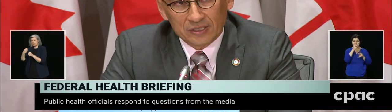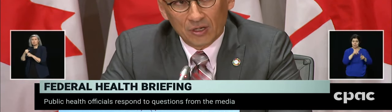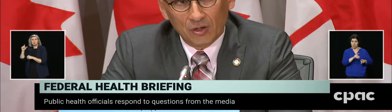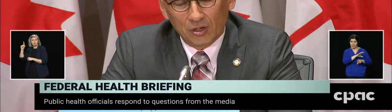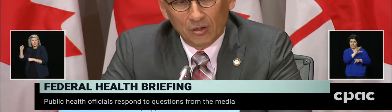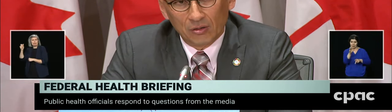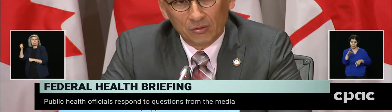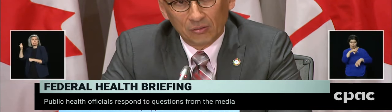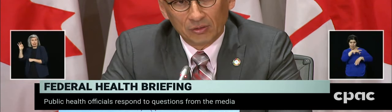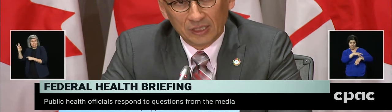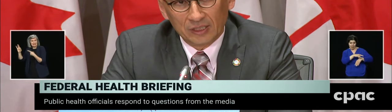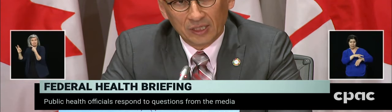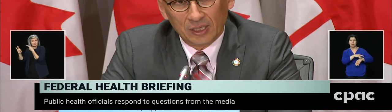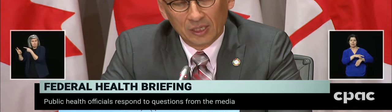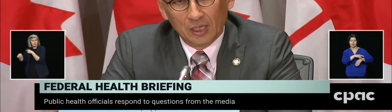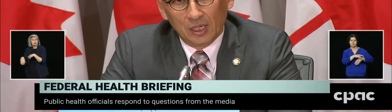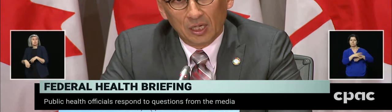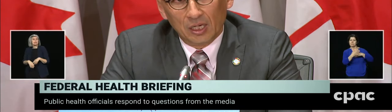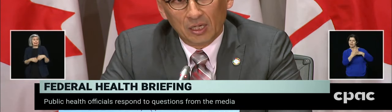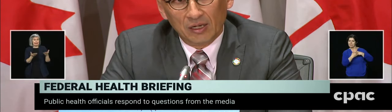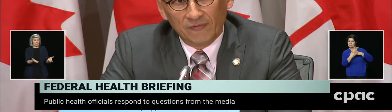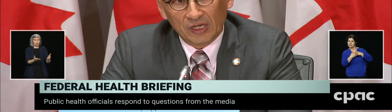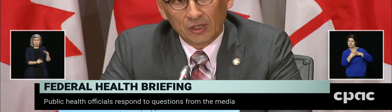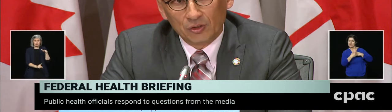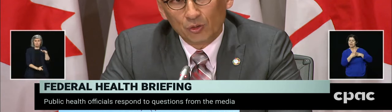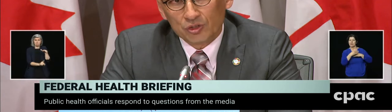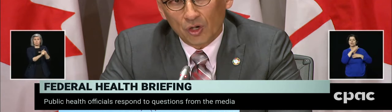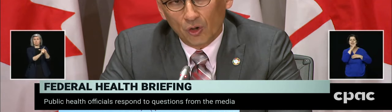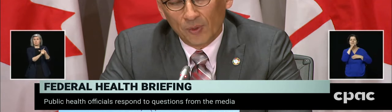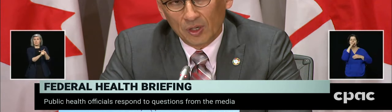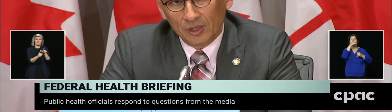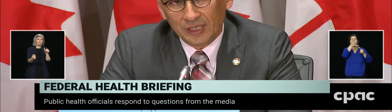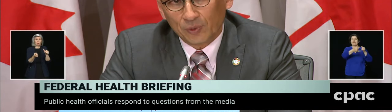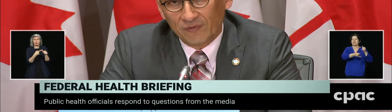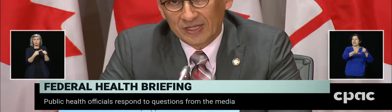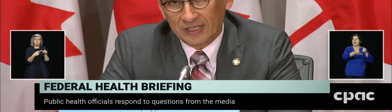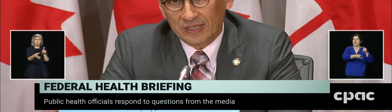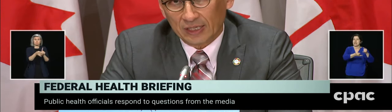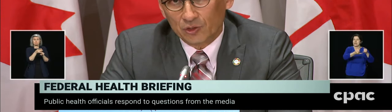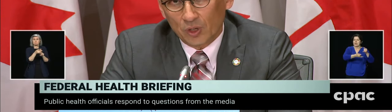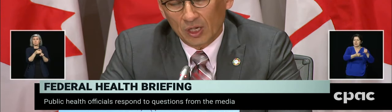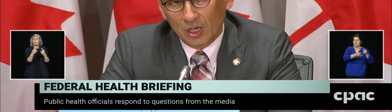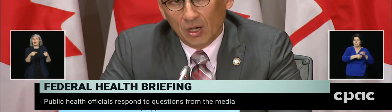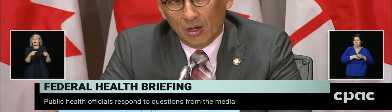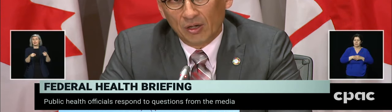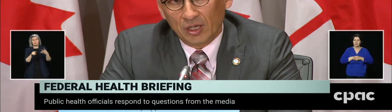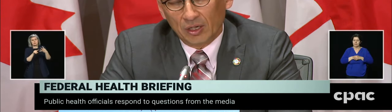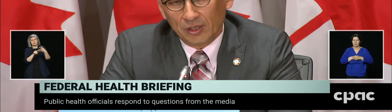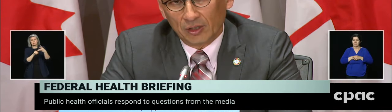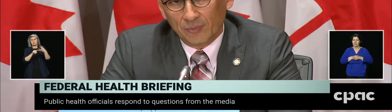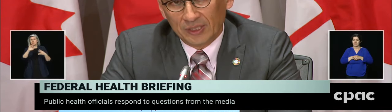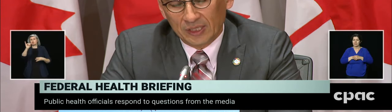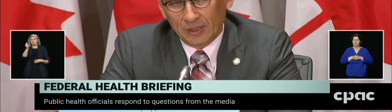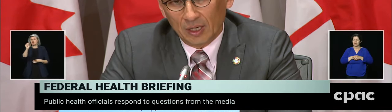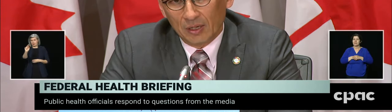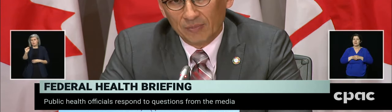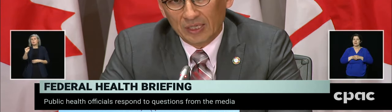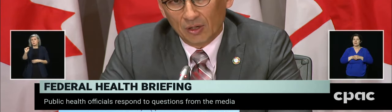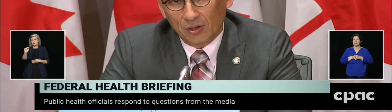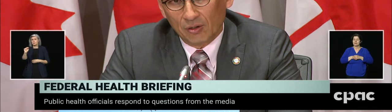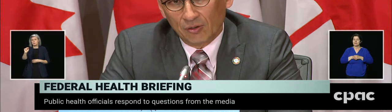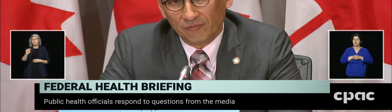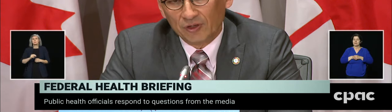THE FIRST CASE WAS RAISED IN